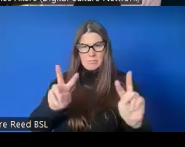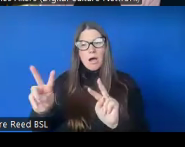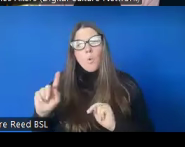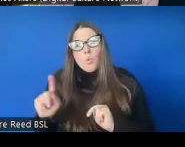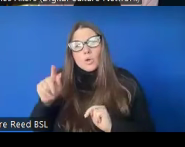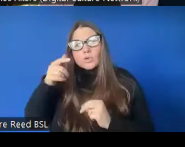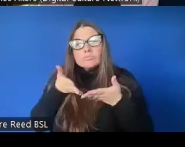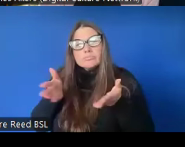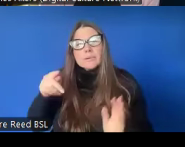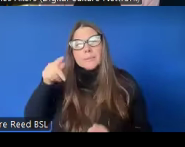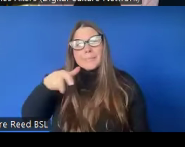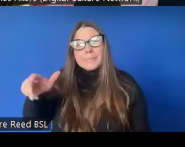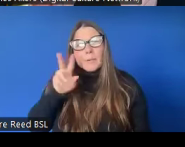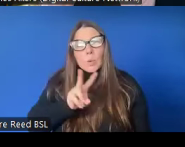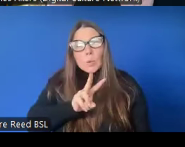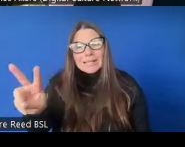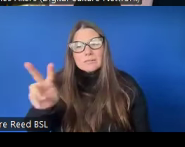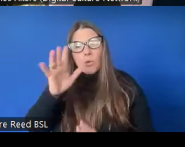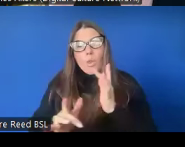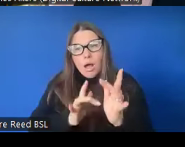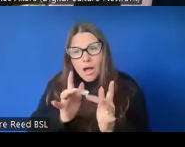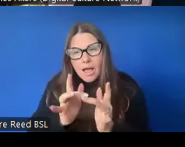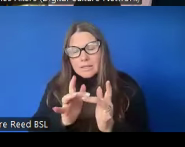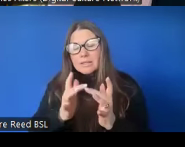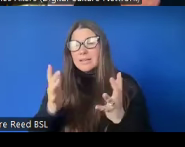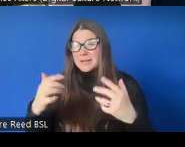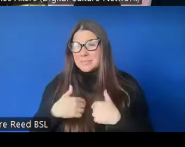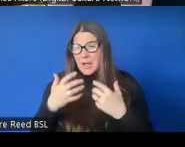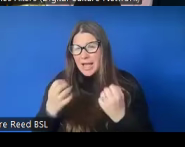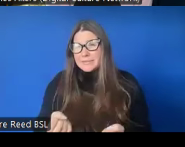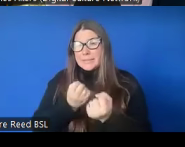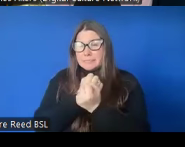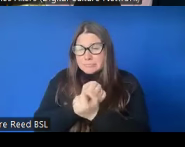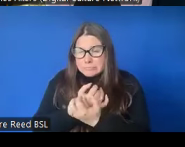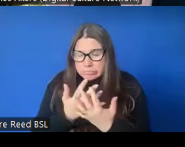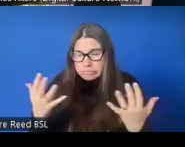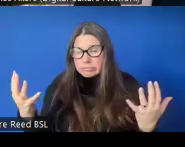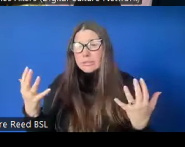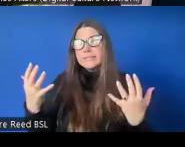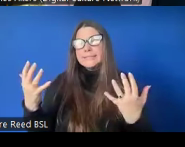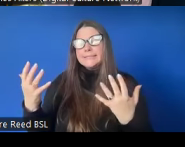There are loads of things in our sector and lots of support organizations that can help you through that as well.